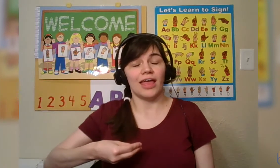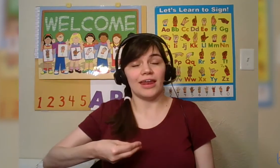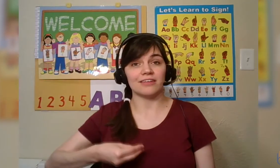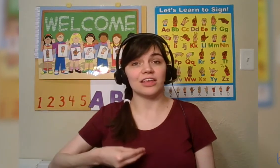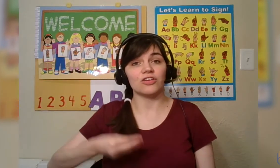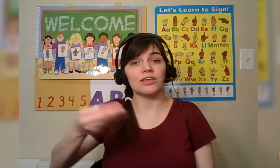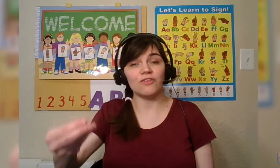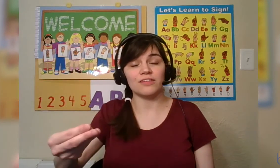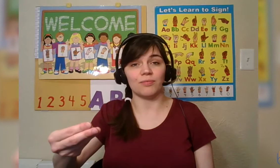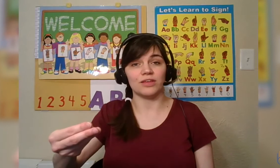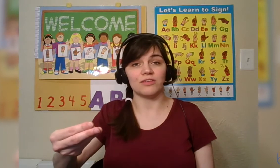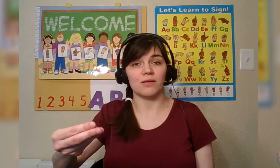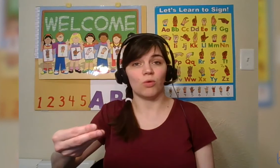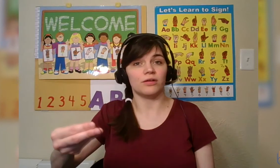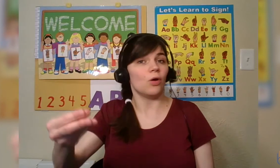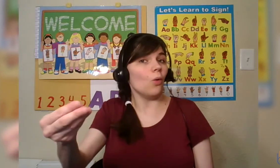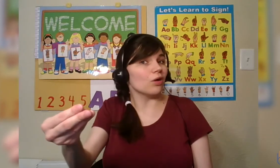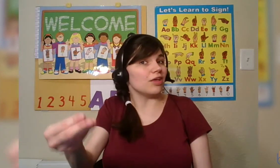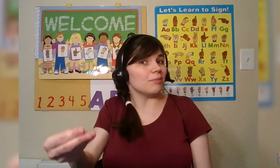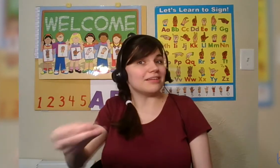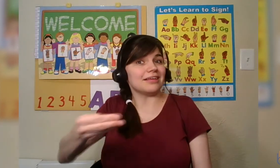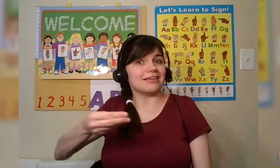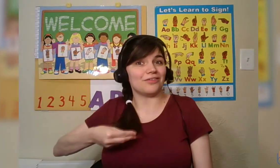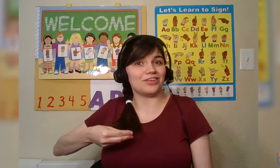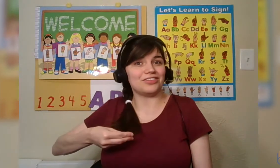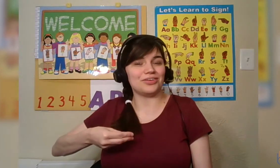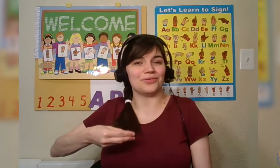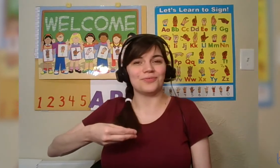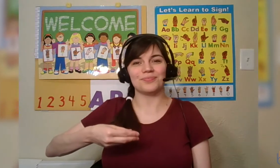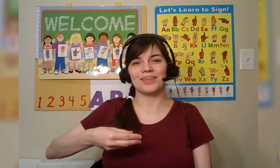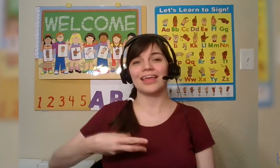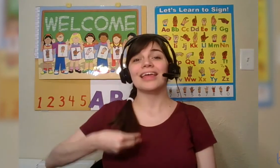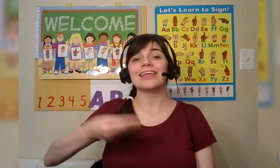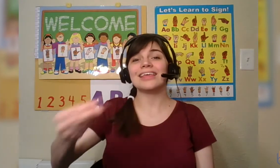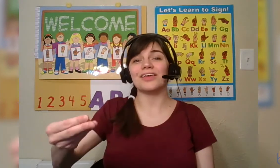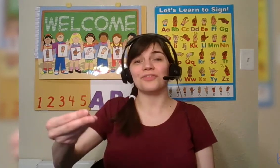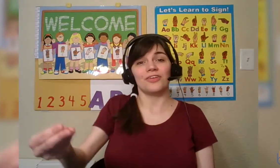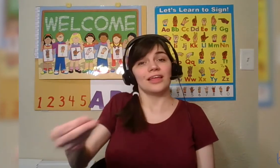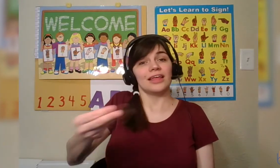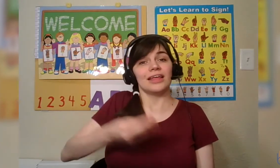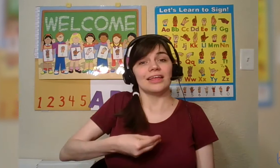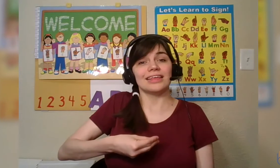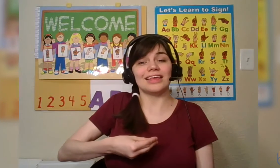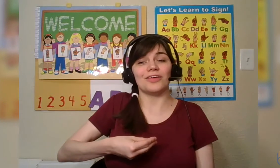act like you're giving something to someone, or they might give it to you. Give. Give.